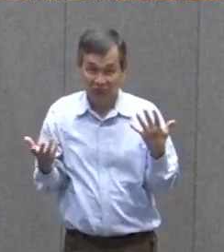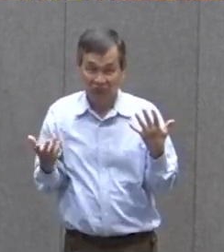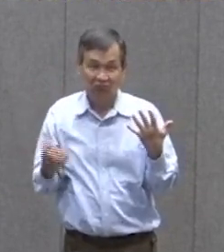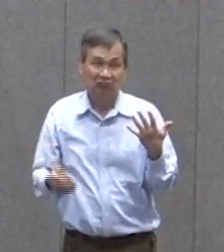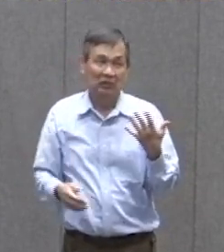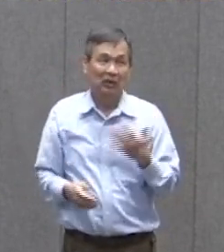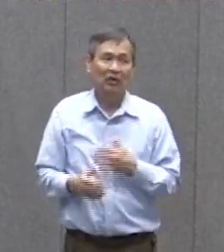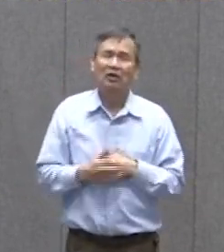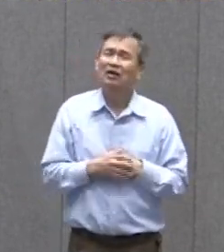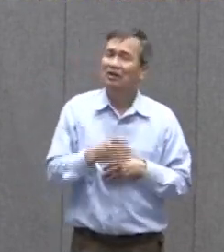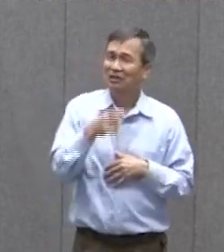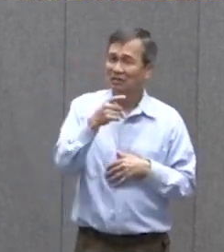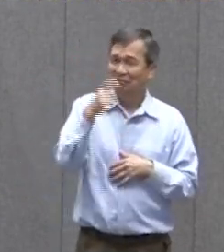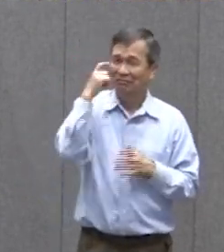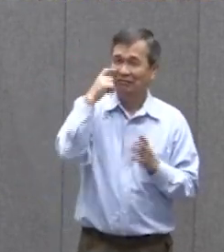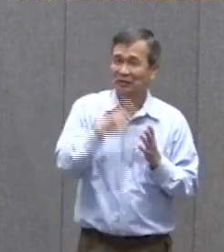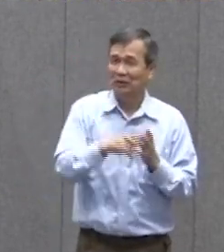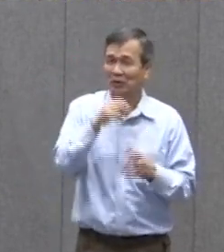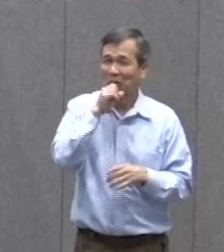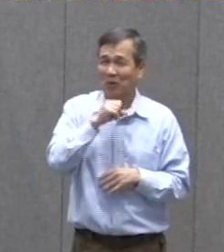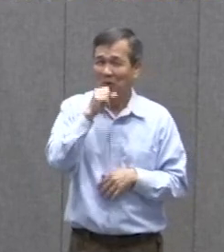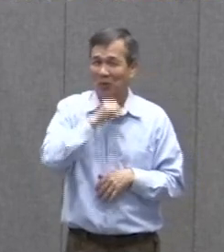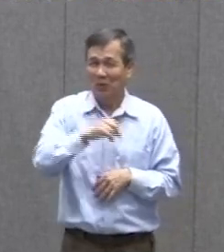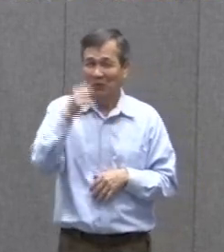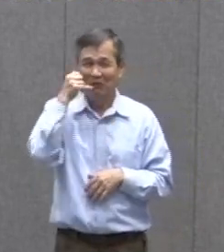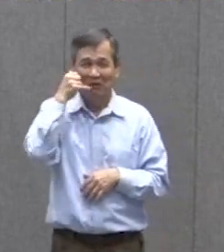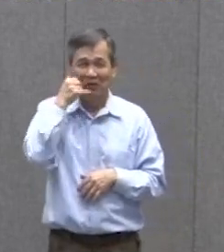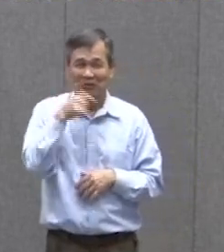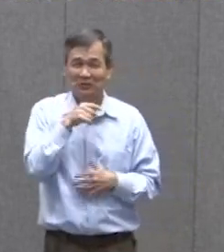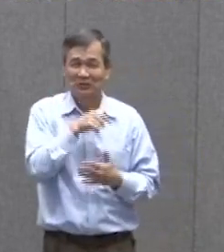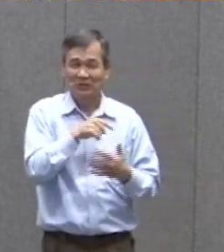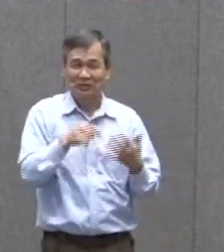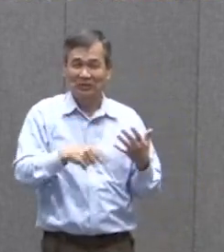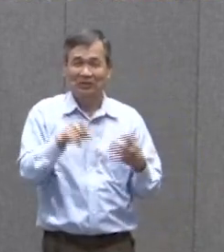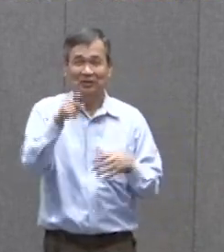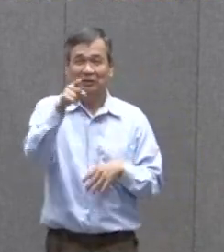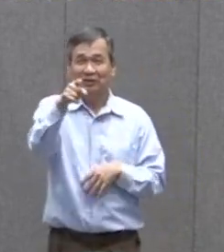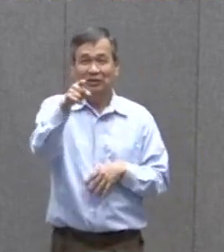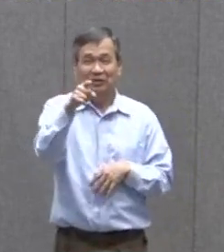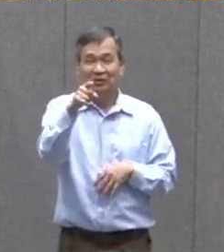These are old timey telephones. I bet you don't have telephones that look like that